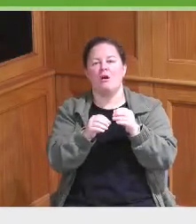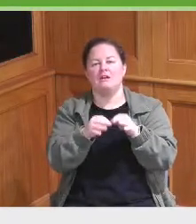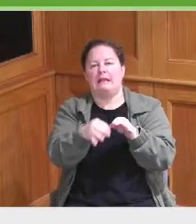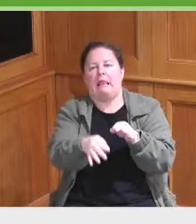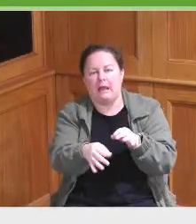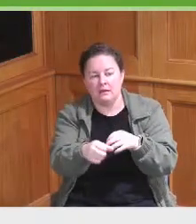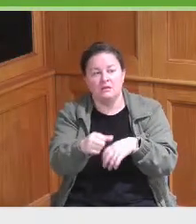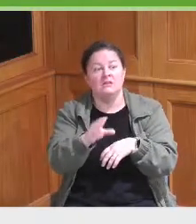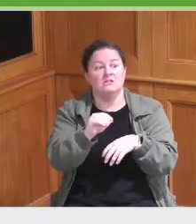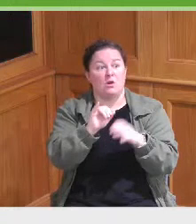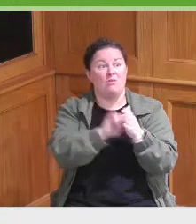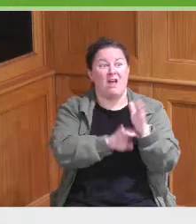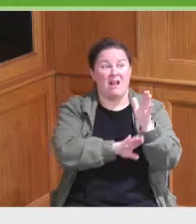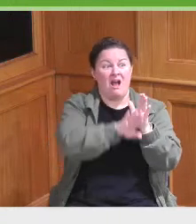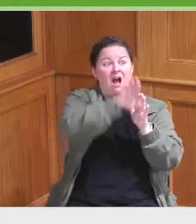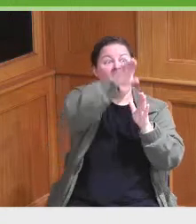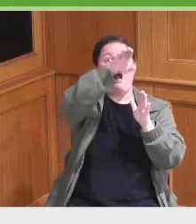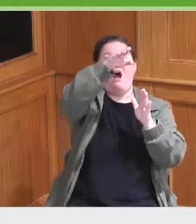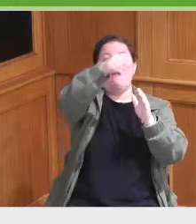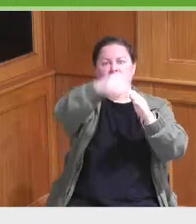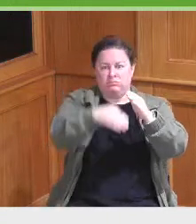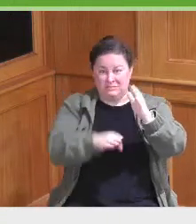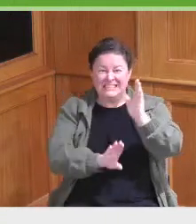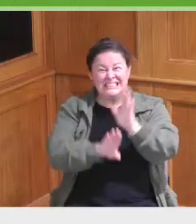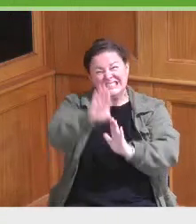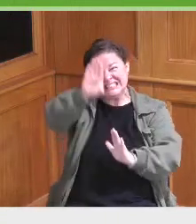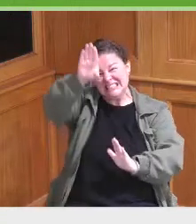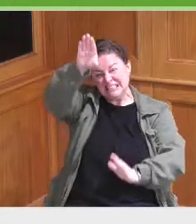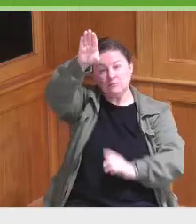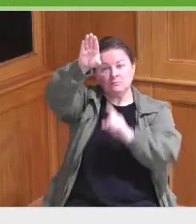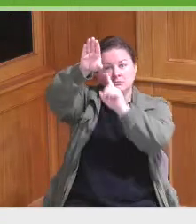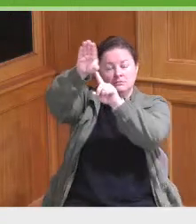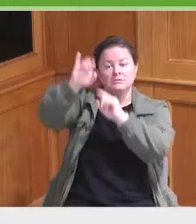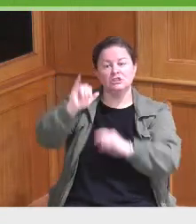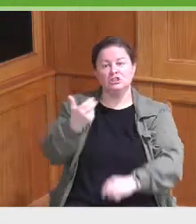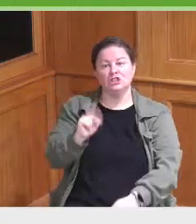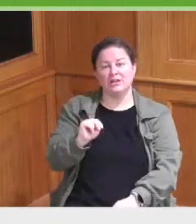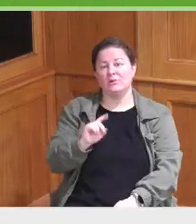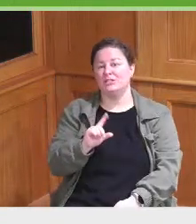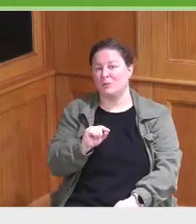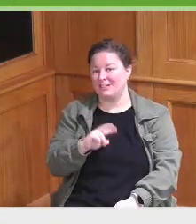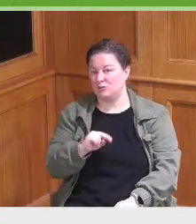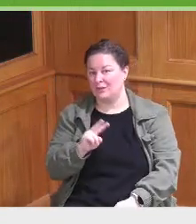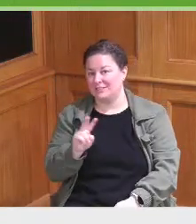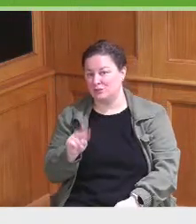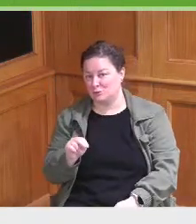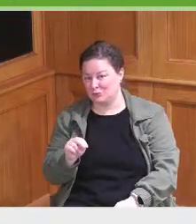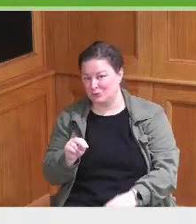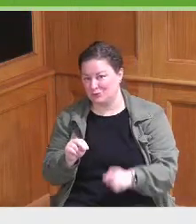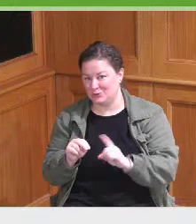Everest appears primarily in January of 2022 so it was that initial wave of Omicron coming